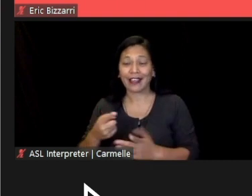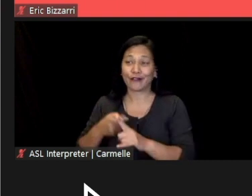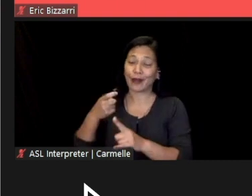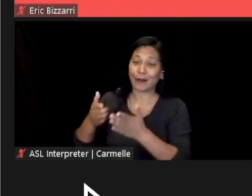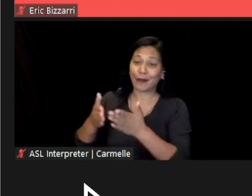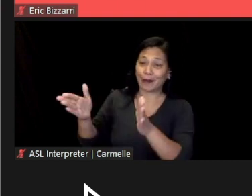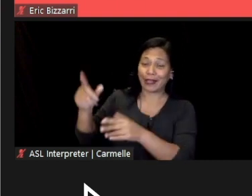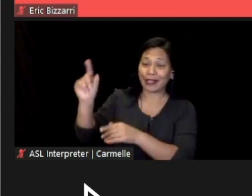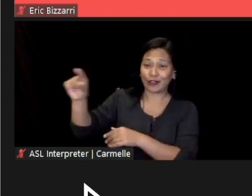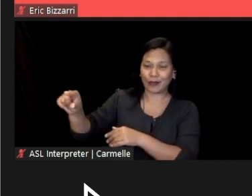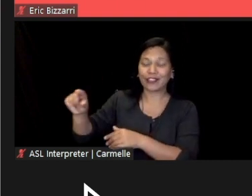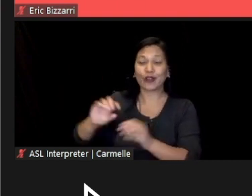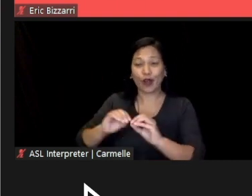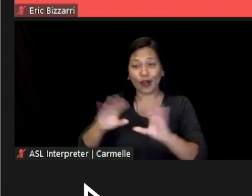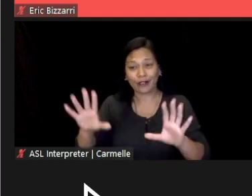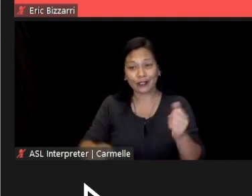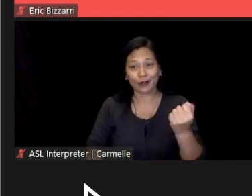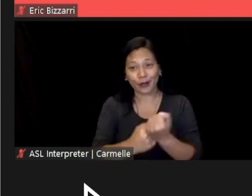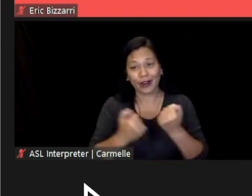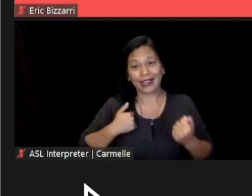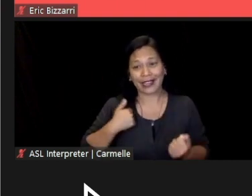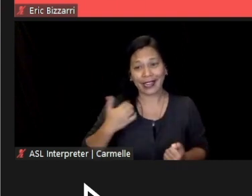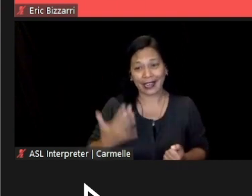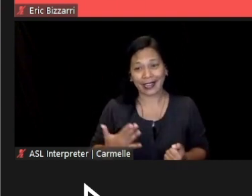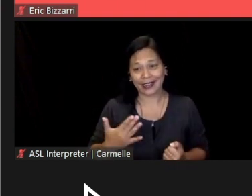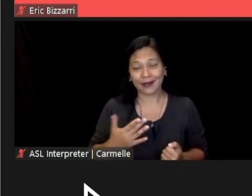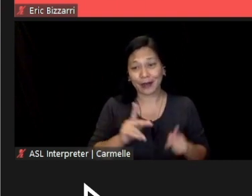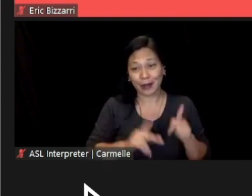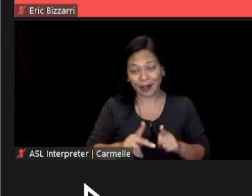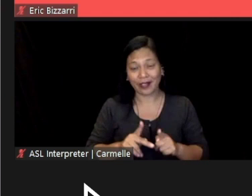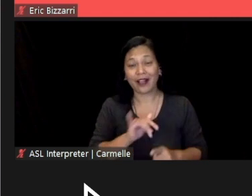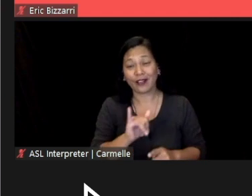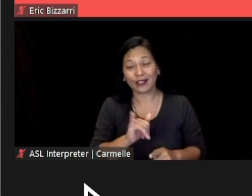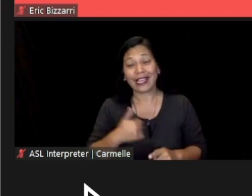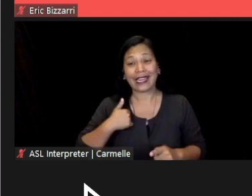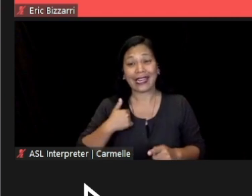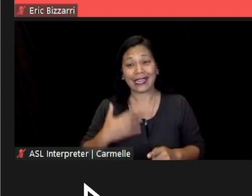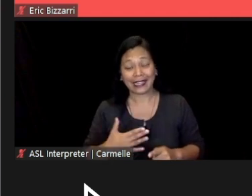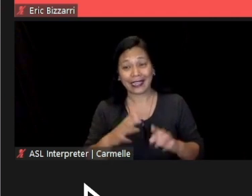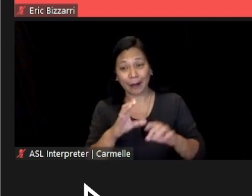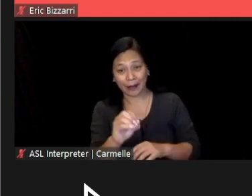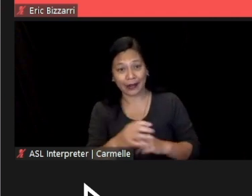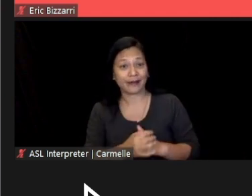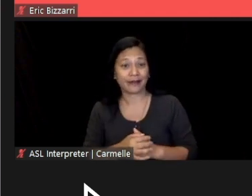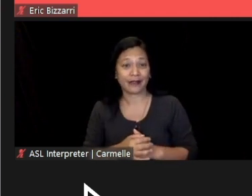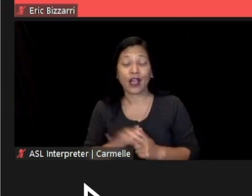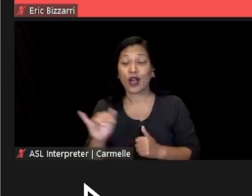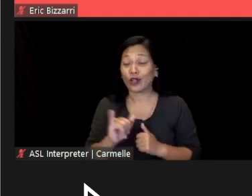We have to fund Canadians, and their companies. We also fund Canadian broadcasters directly through, through this stream.